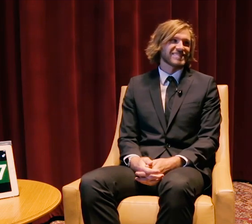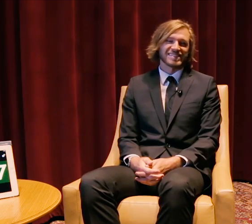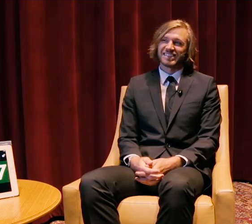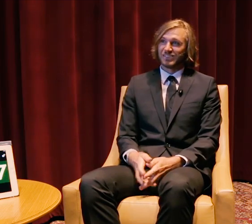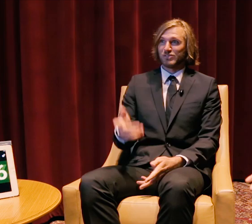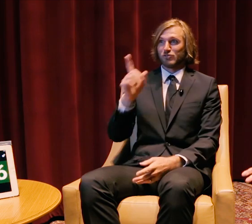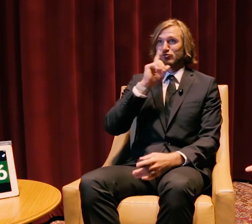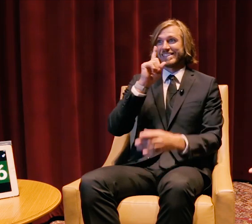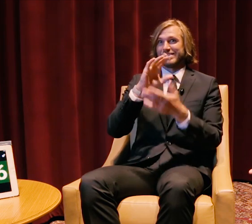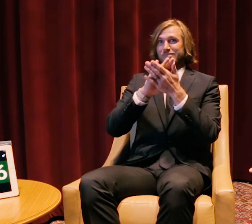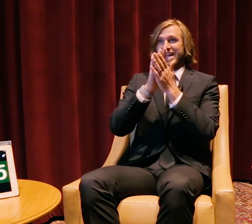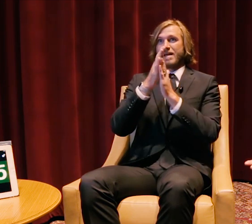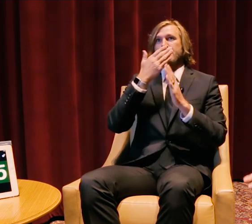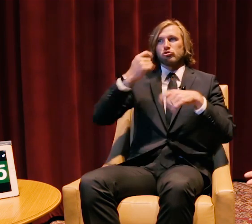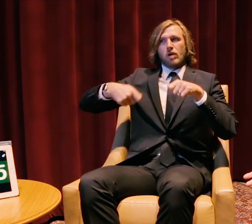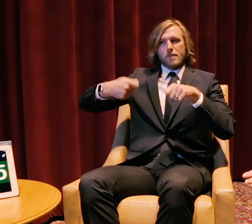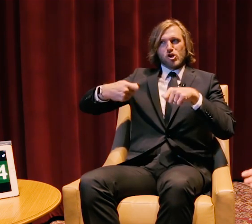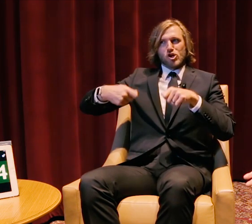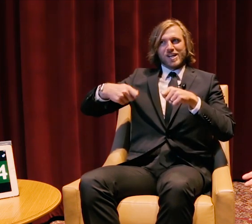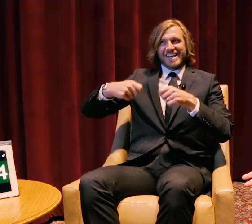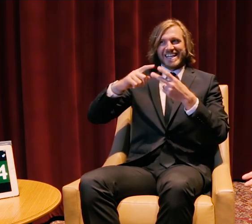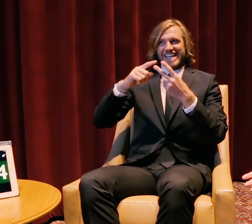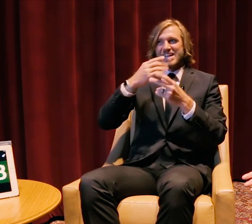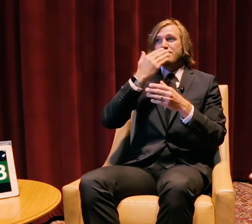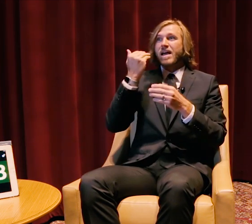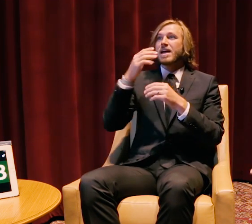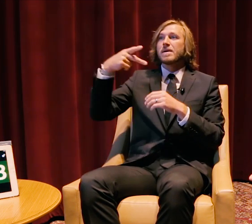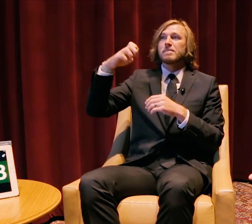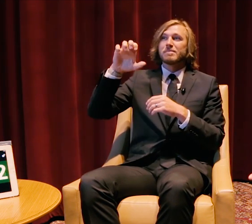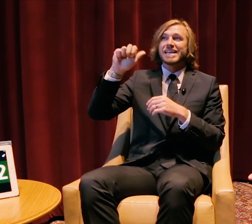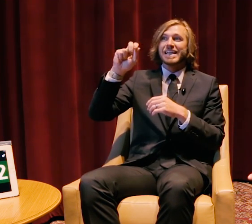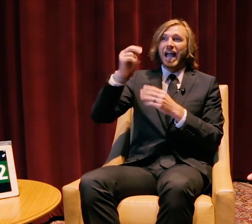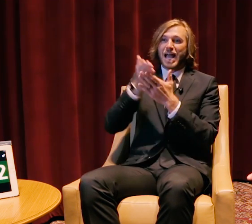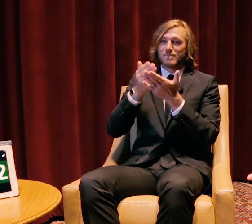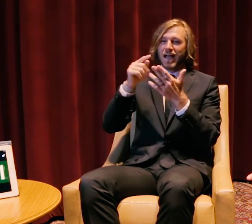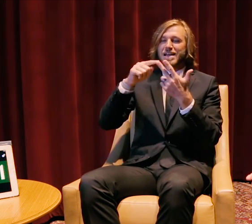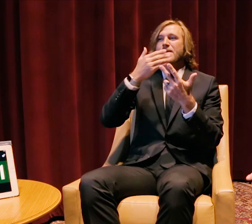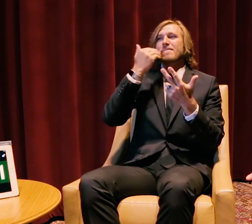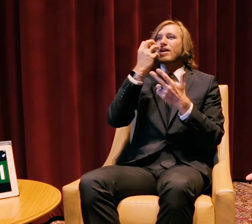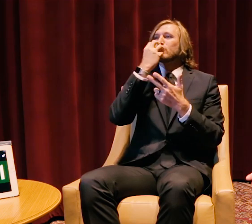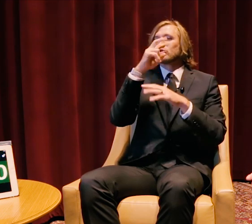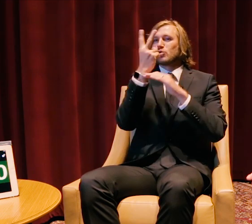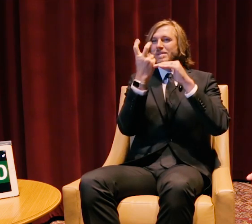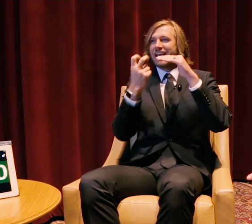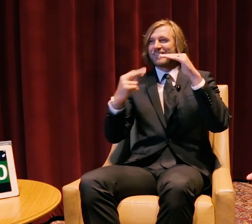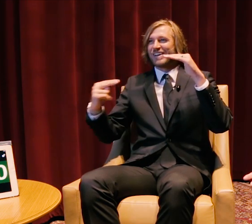Well, it's become a better drummer, bake better pecan pies, and to be a better scuba diver.